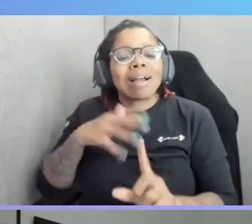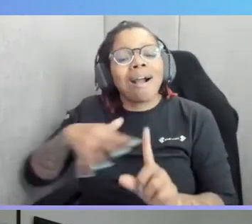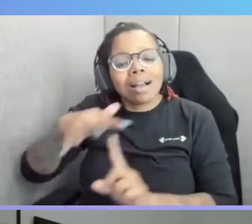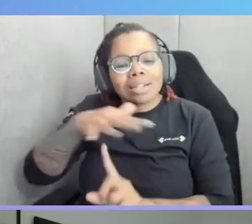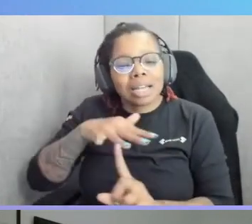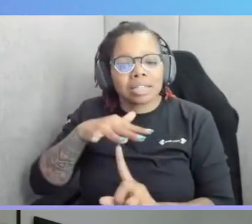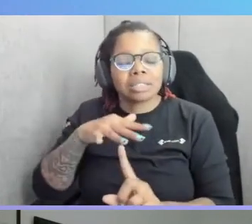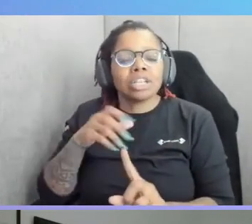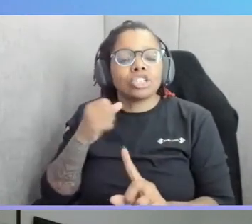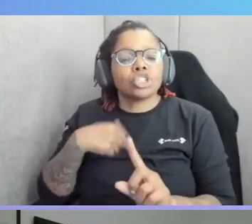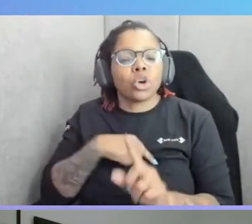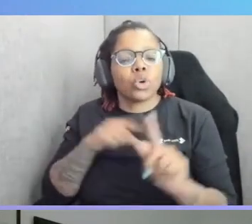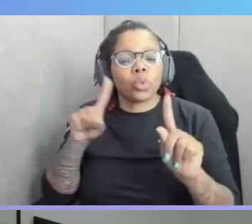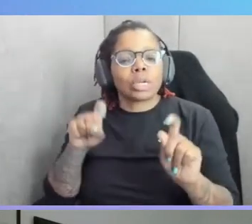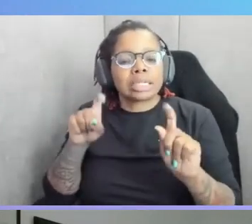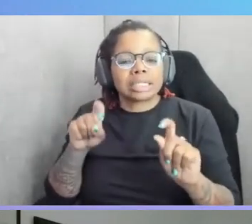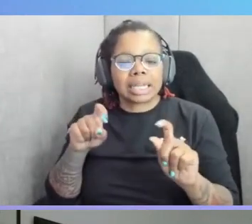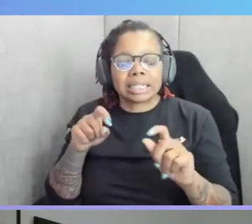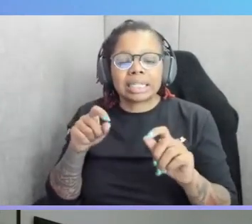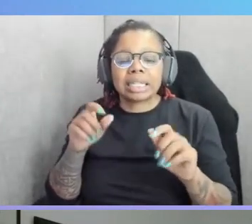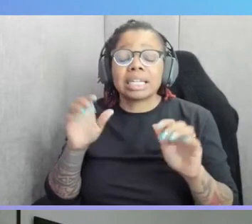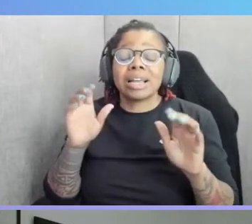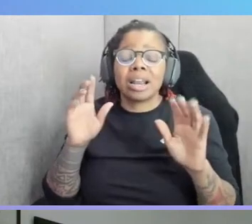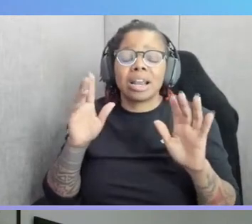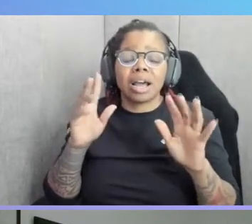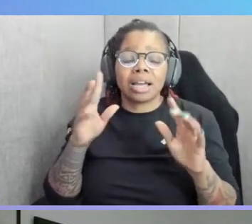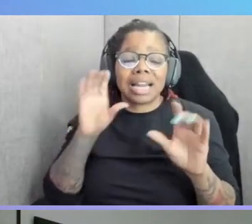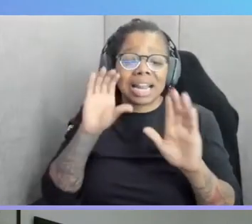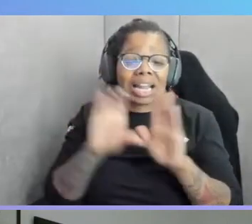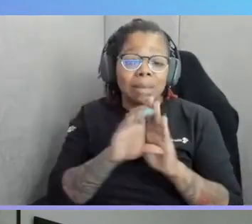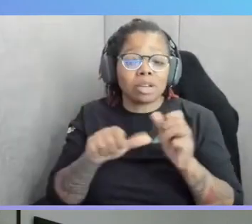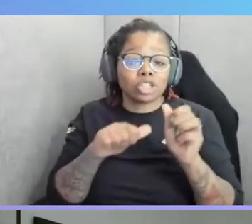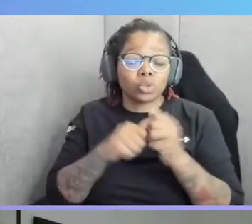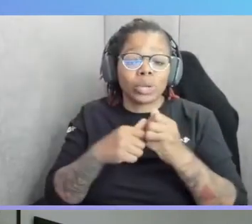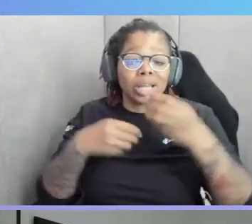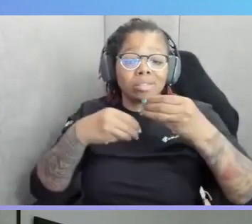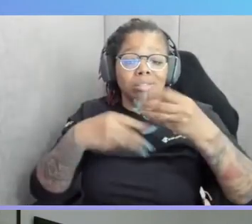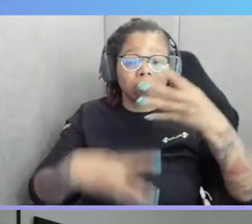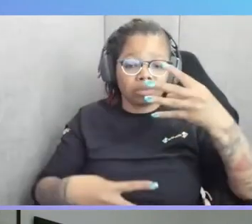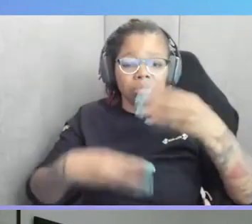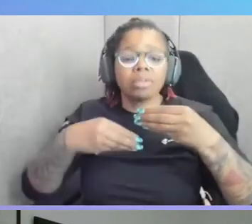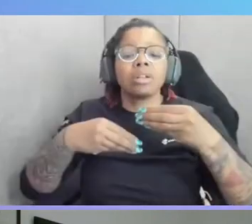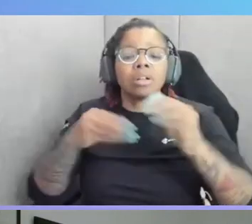on an expandable accordion and participants wanted the state of